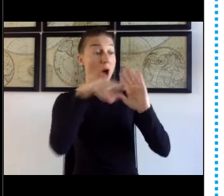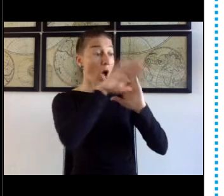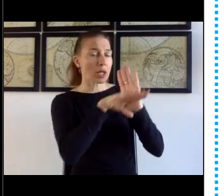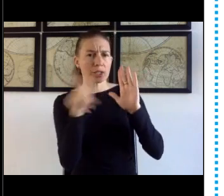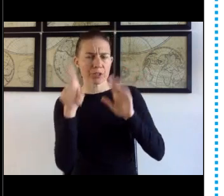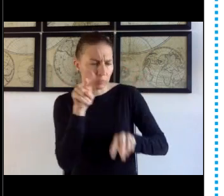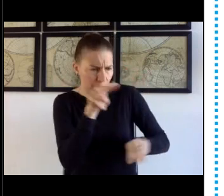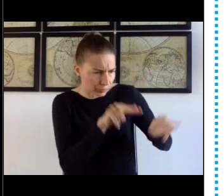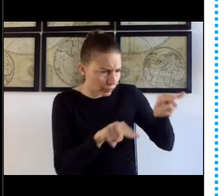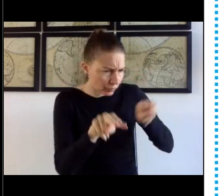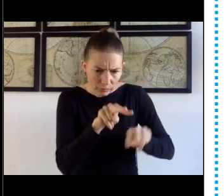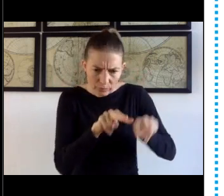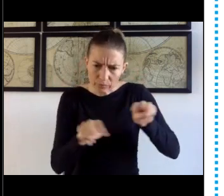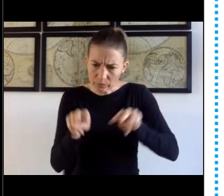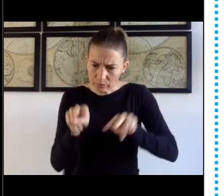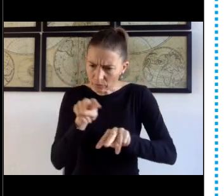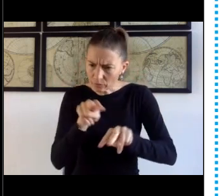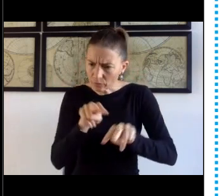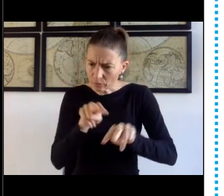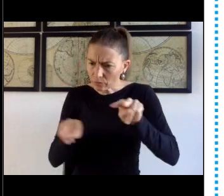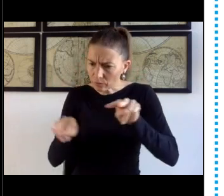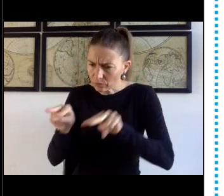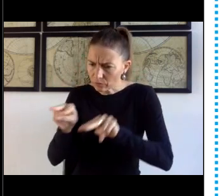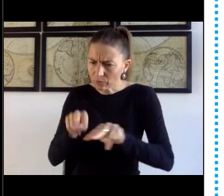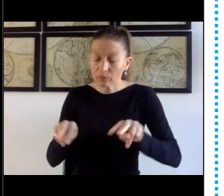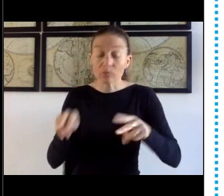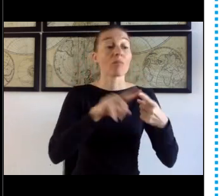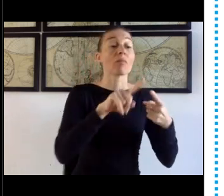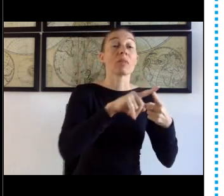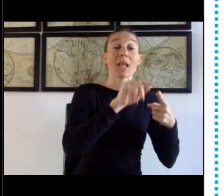the regulation on air Passengers' Rights for persons with disabilities